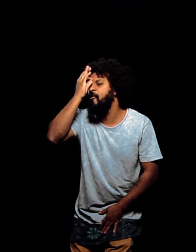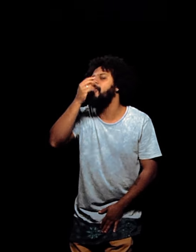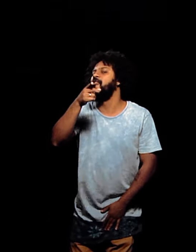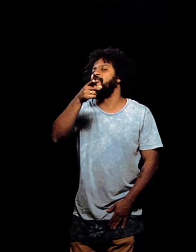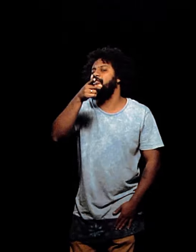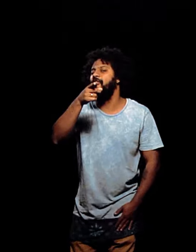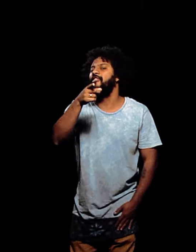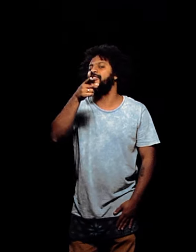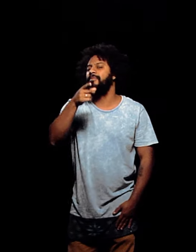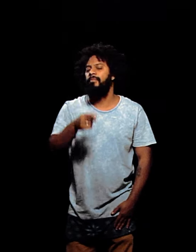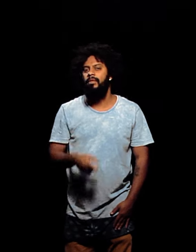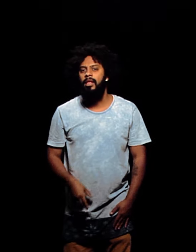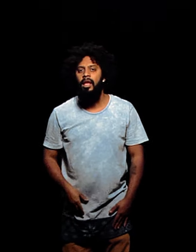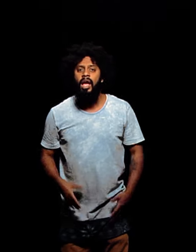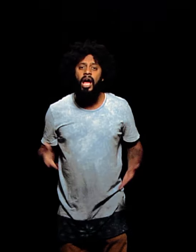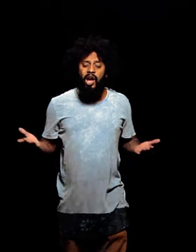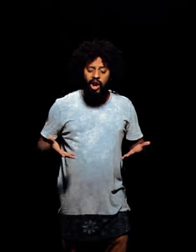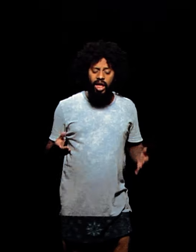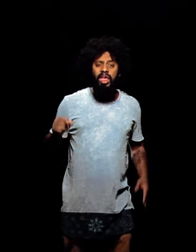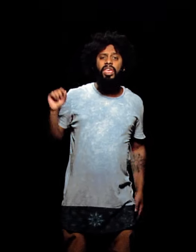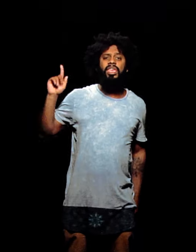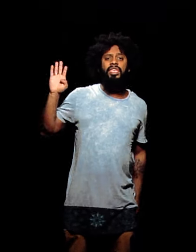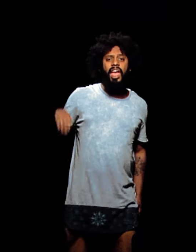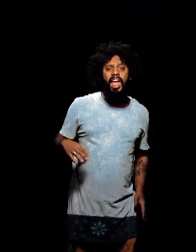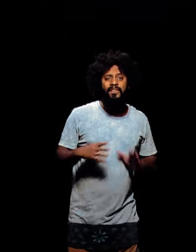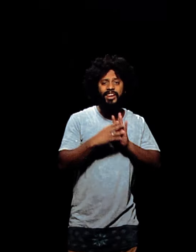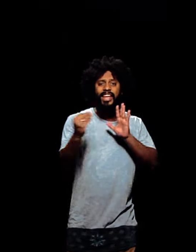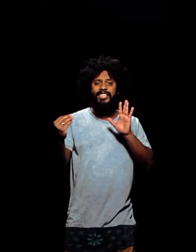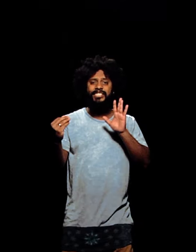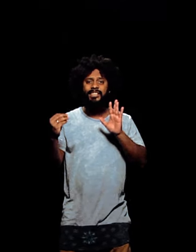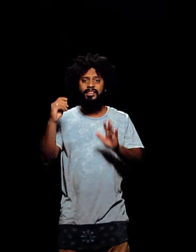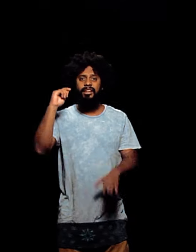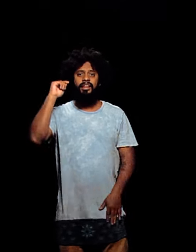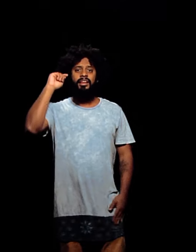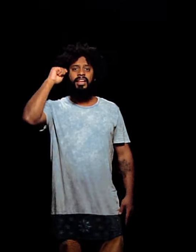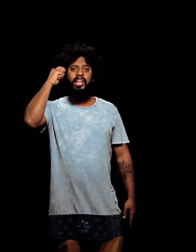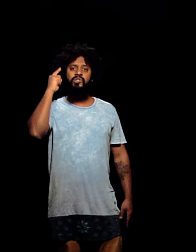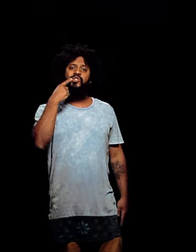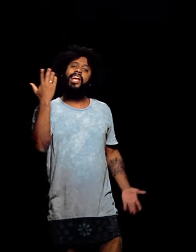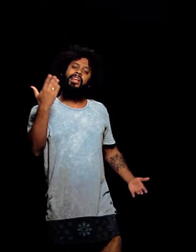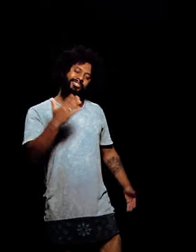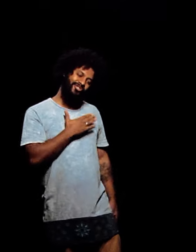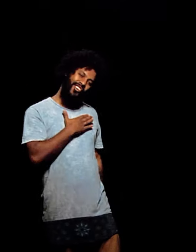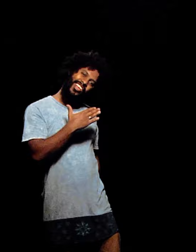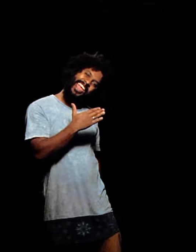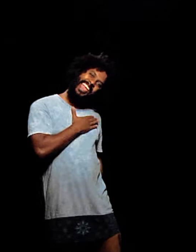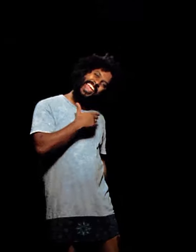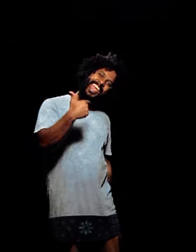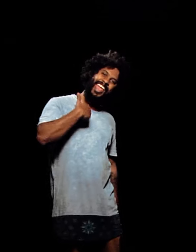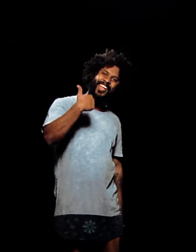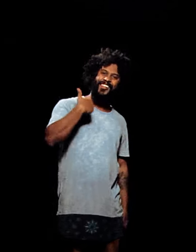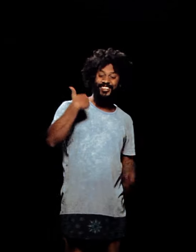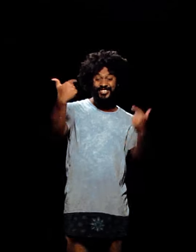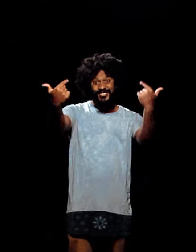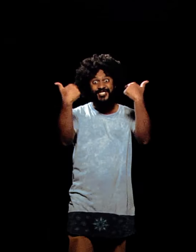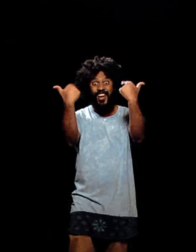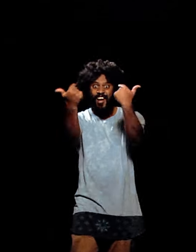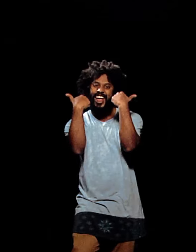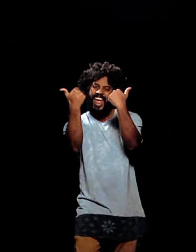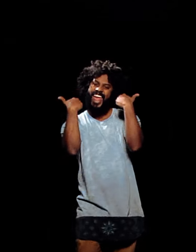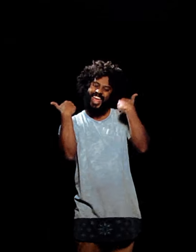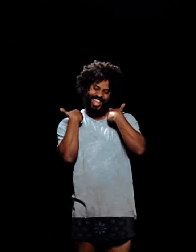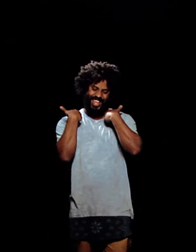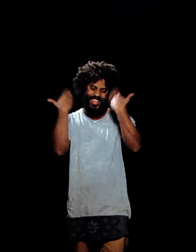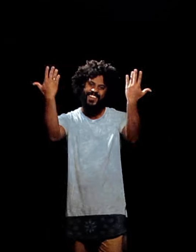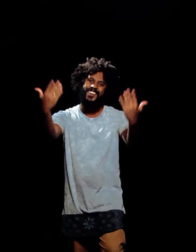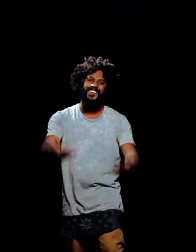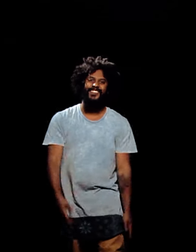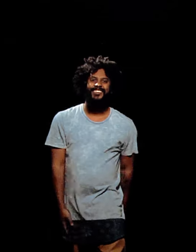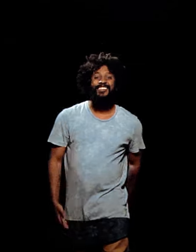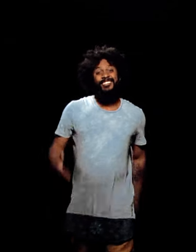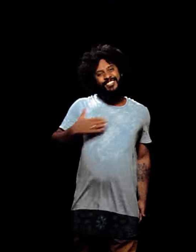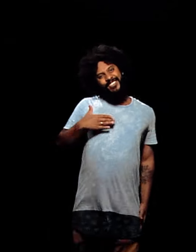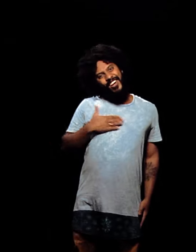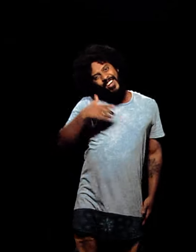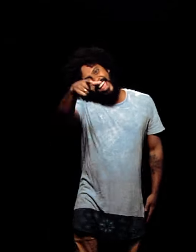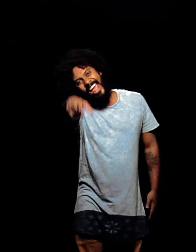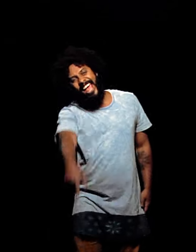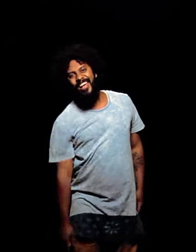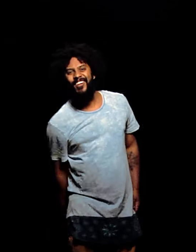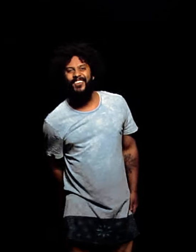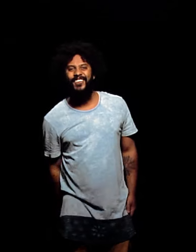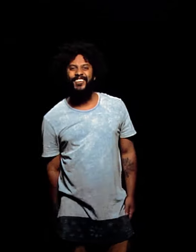What about the deaf black reference? It's me! I'm here!